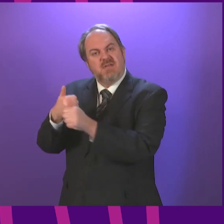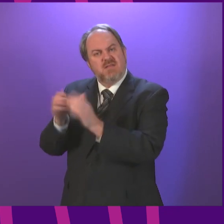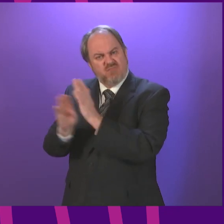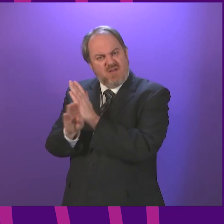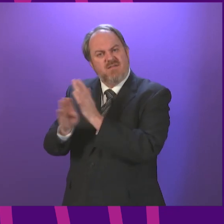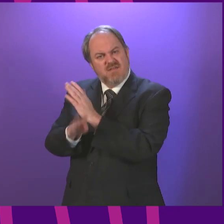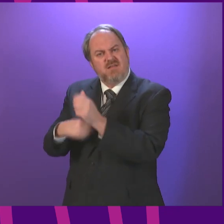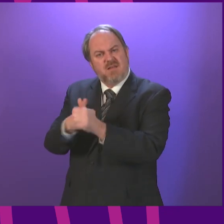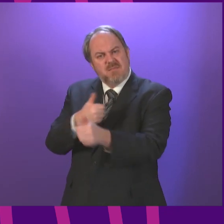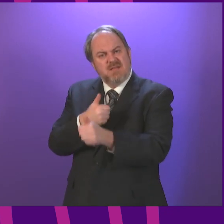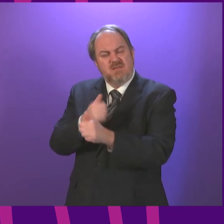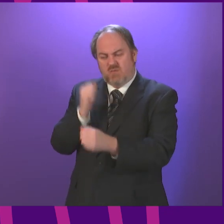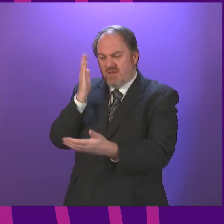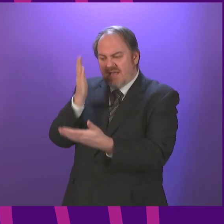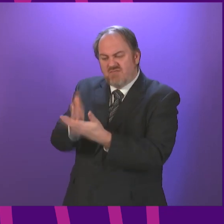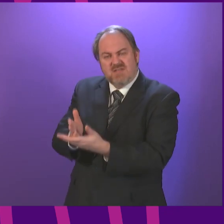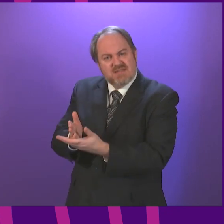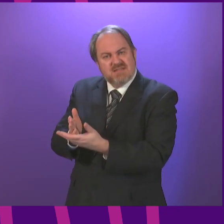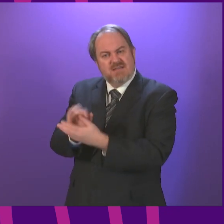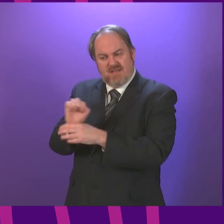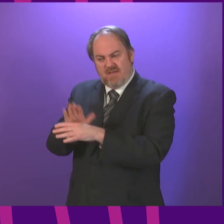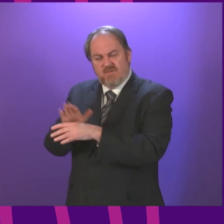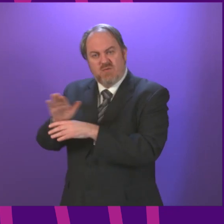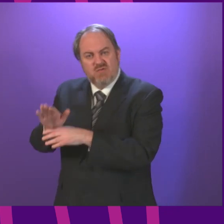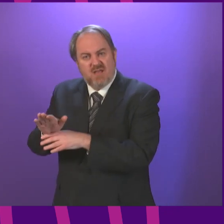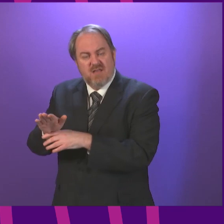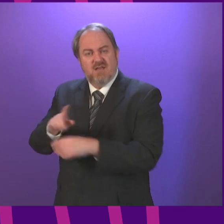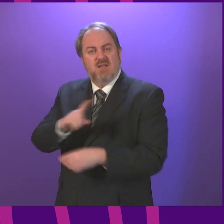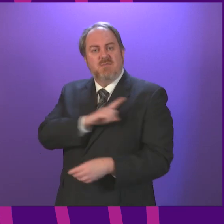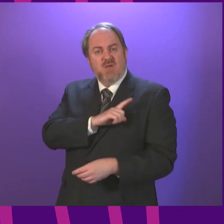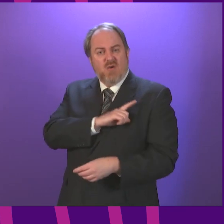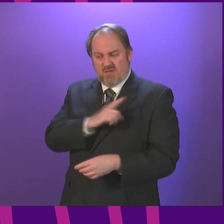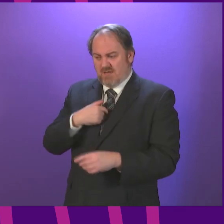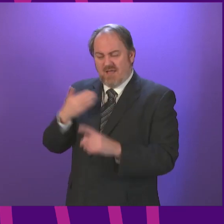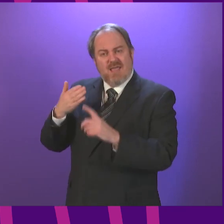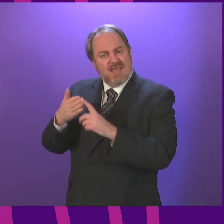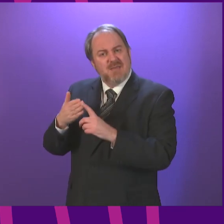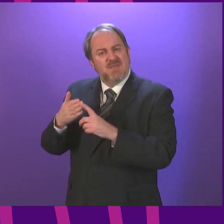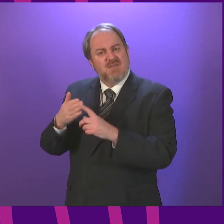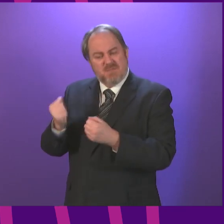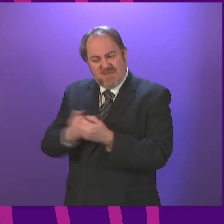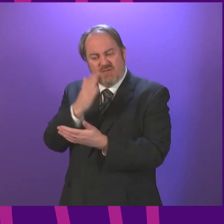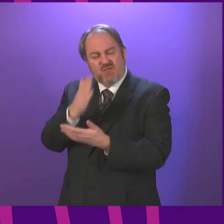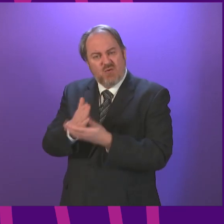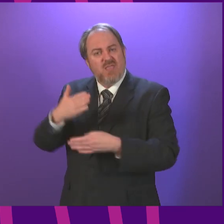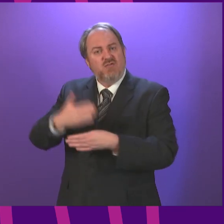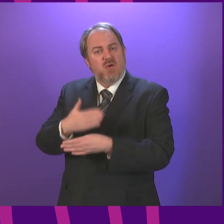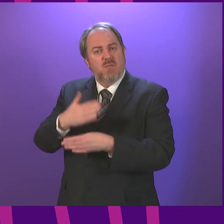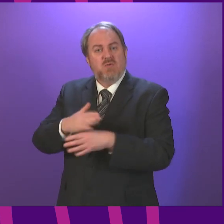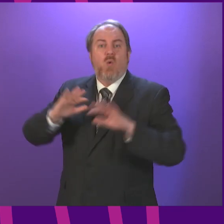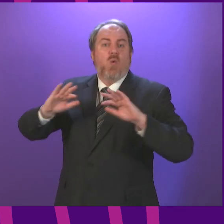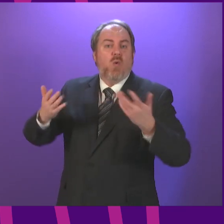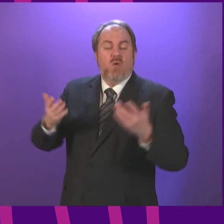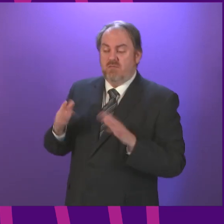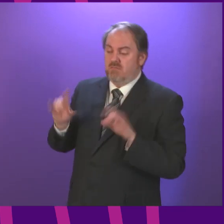industrial sites or plants and to secure jobs is just to let such places go to the wall